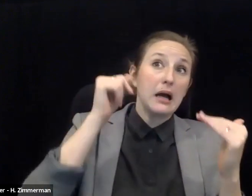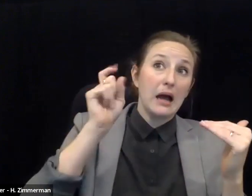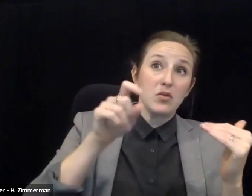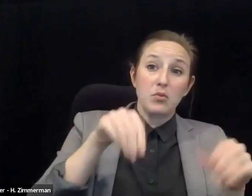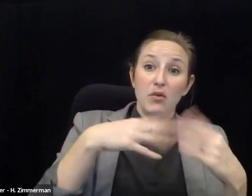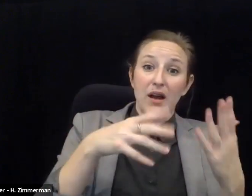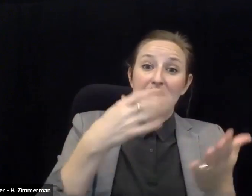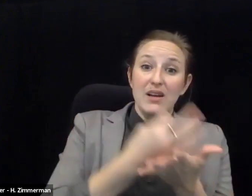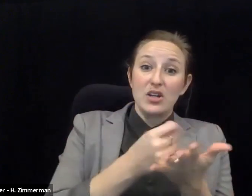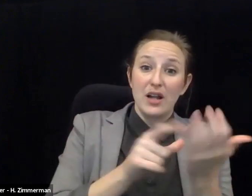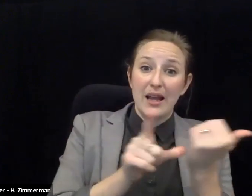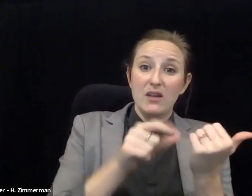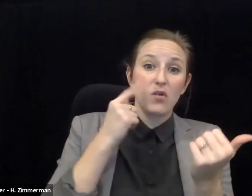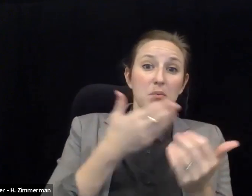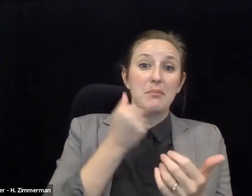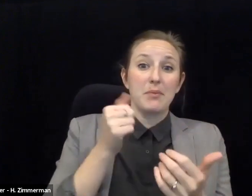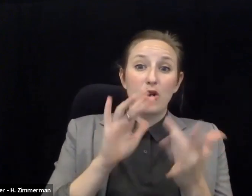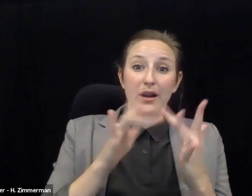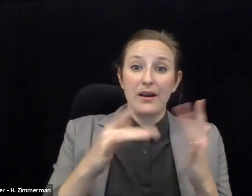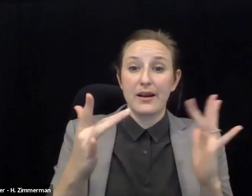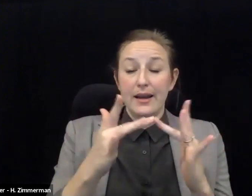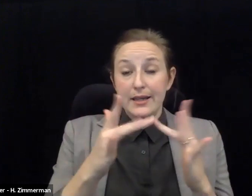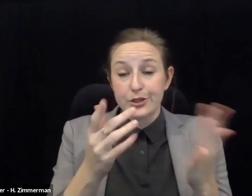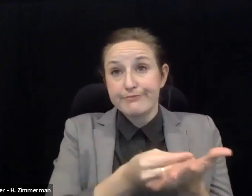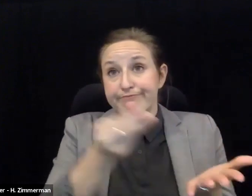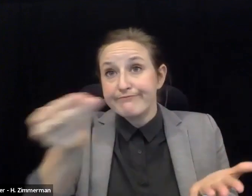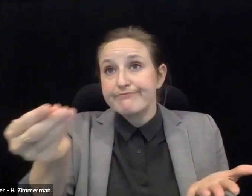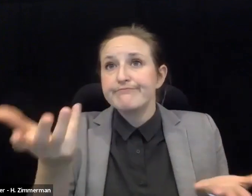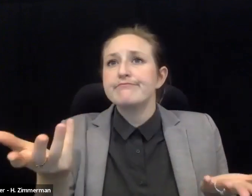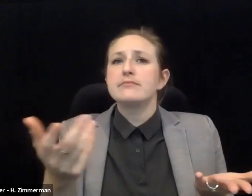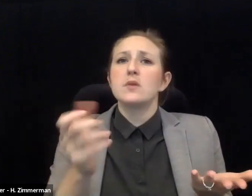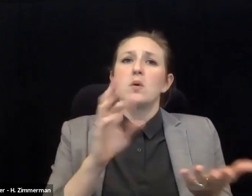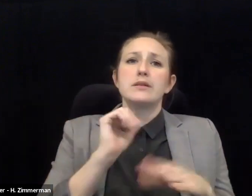better internet connection or maybe a better setup like a microphone. But this is something that